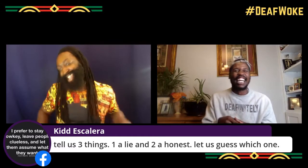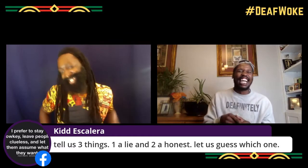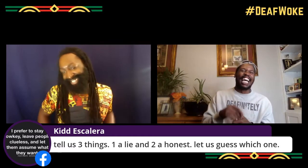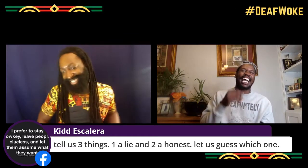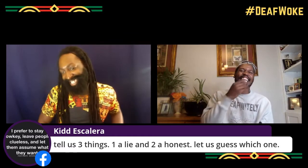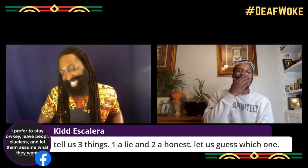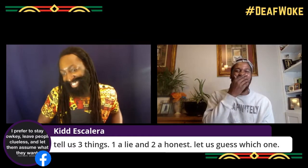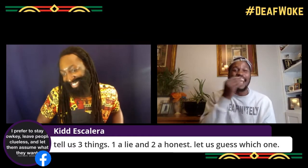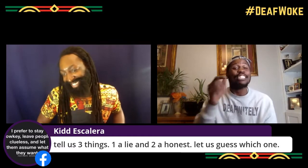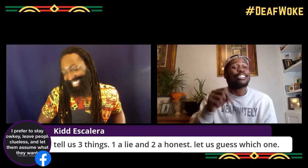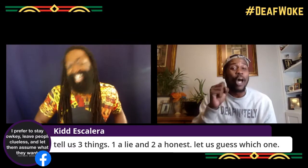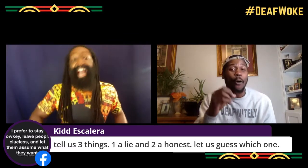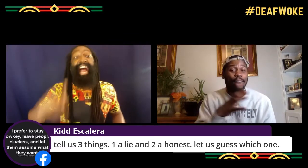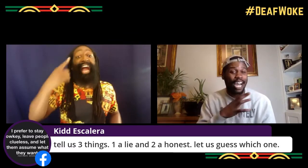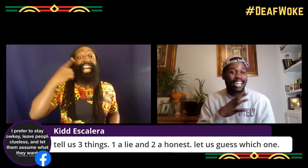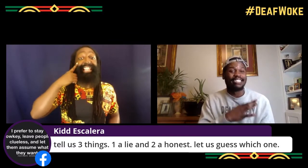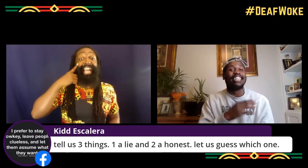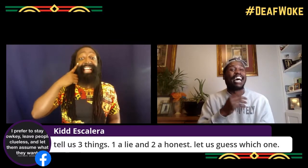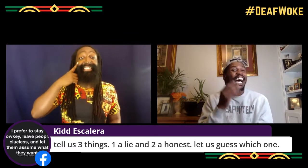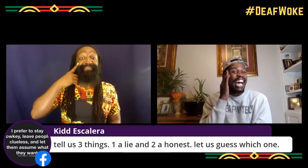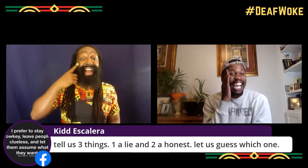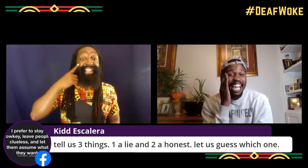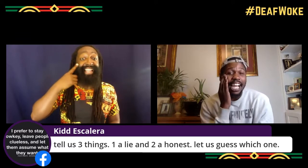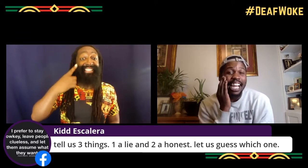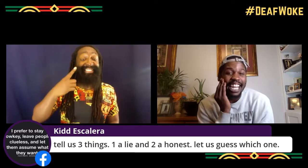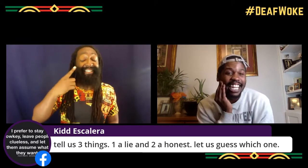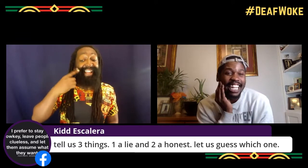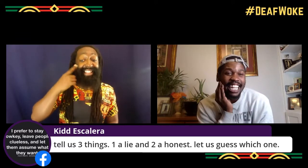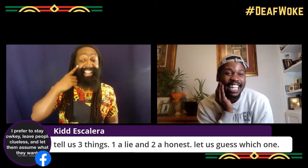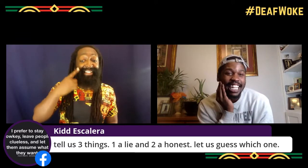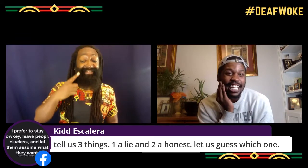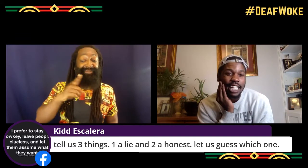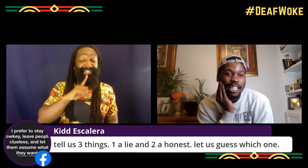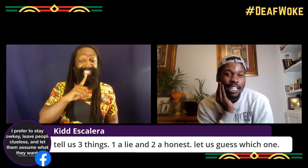Yeah people are typing in their screens, I guess. Okay.